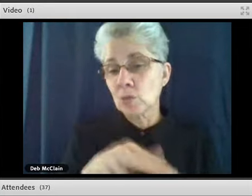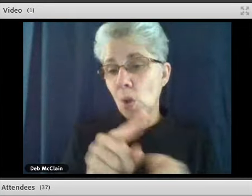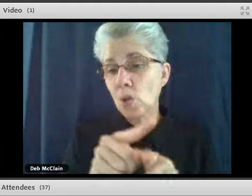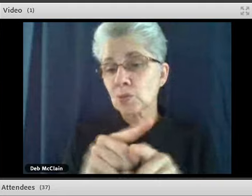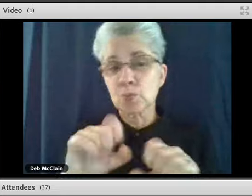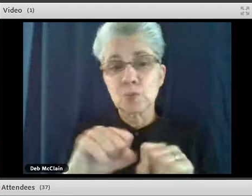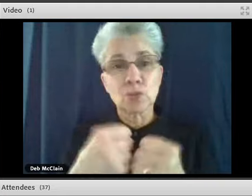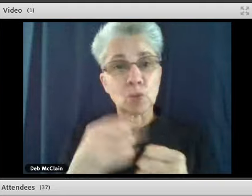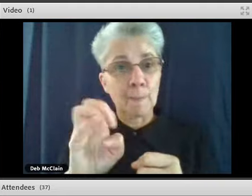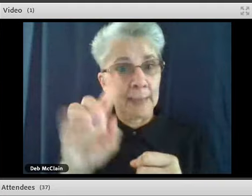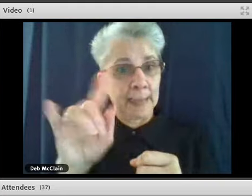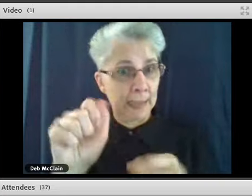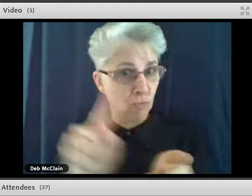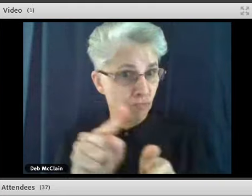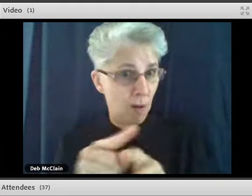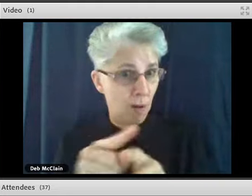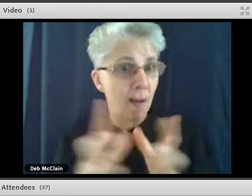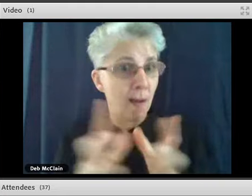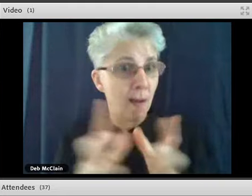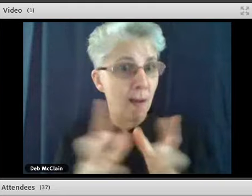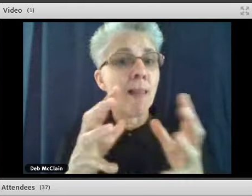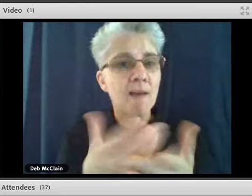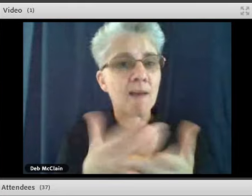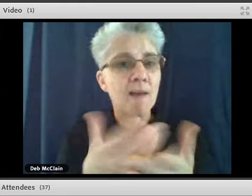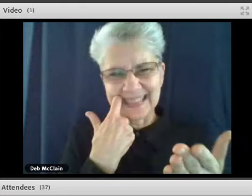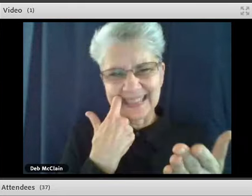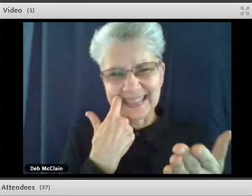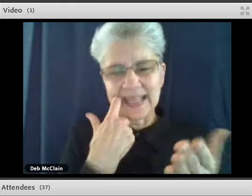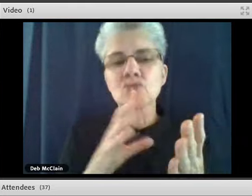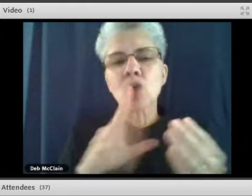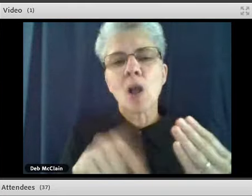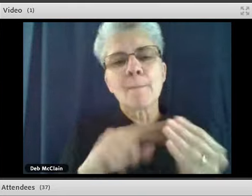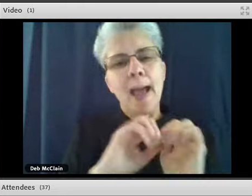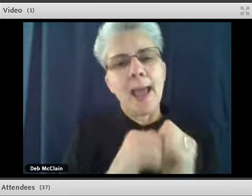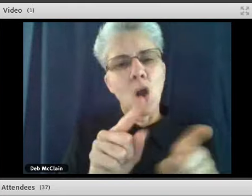And of course, we also do social media, right? A lot of the stuff that I've read recently talks about